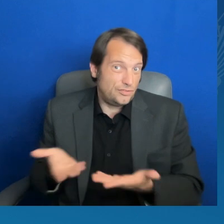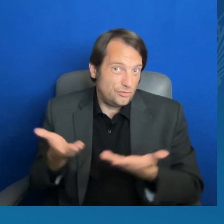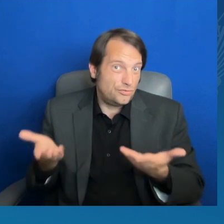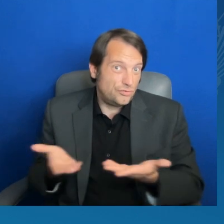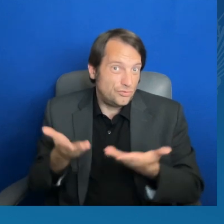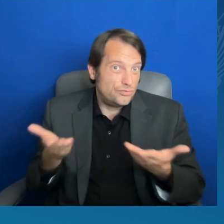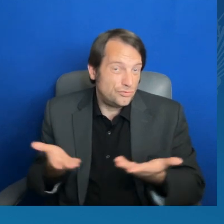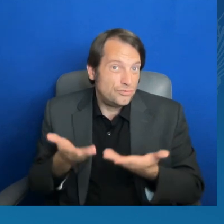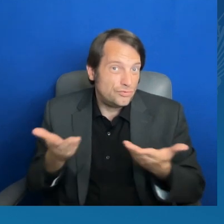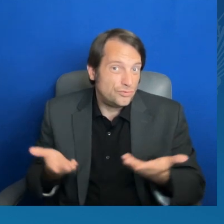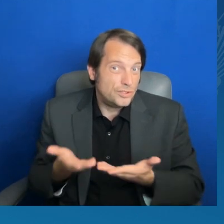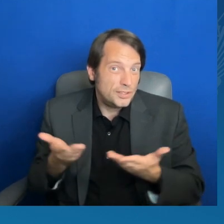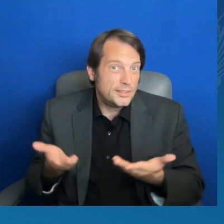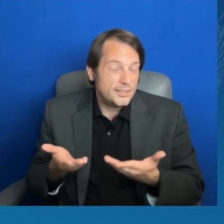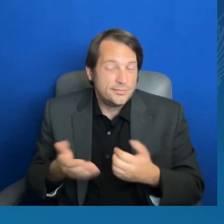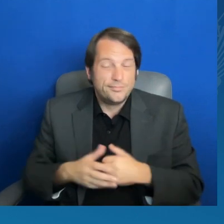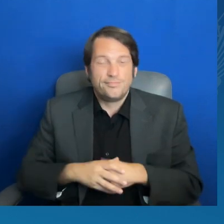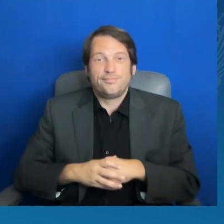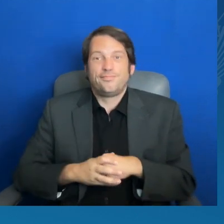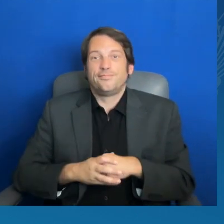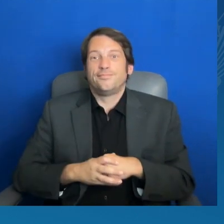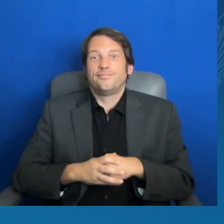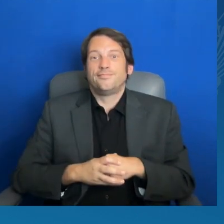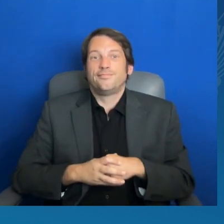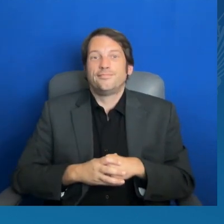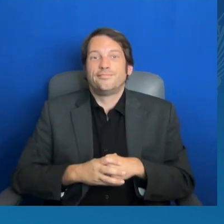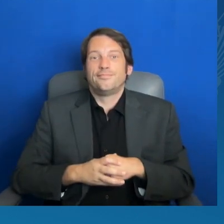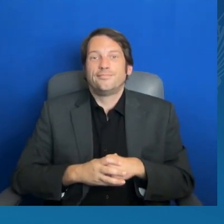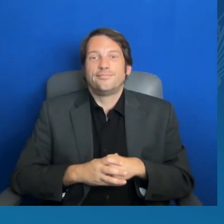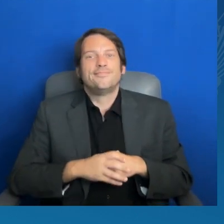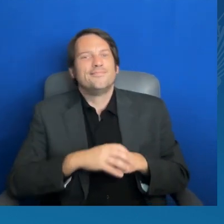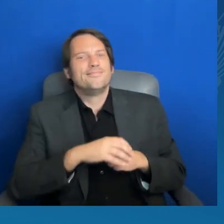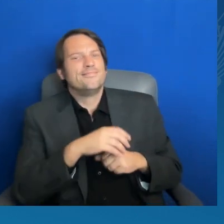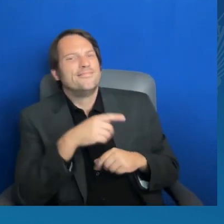But -- but we -- we -- and here's the thing about this issue that I think we --